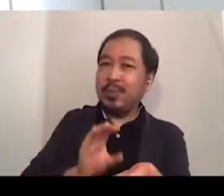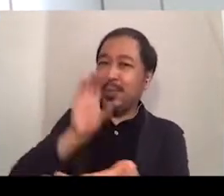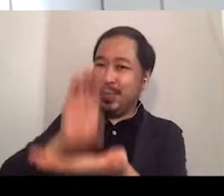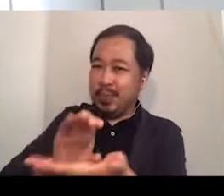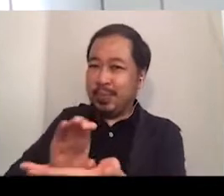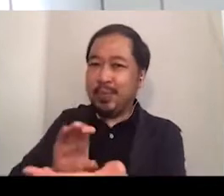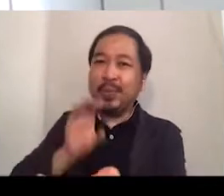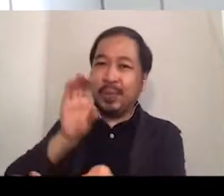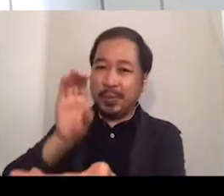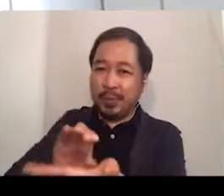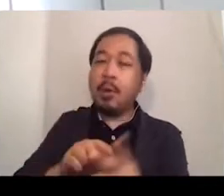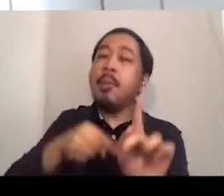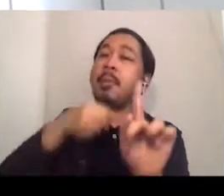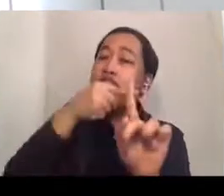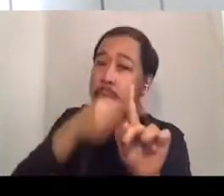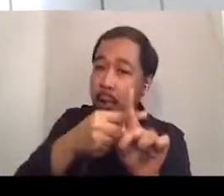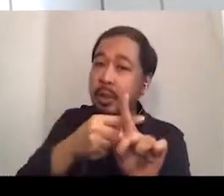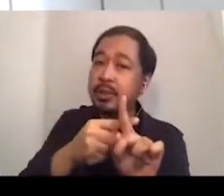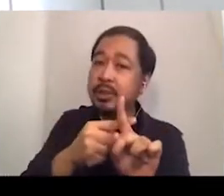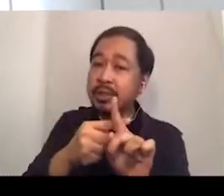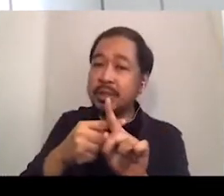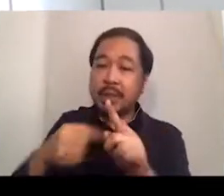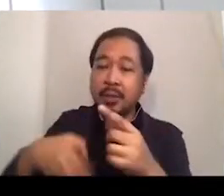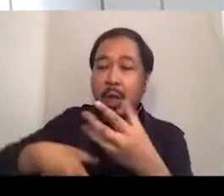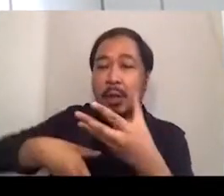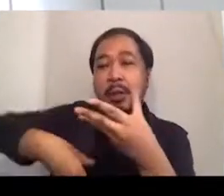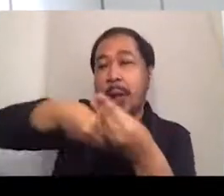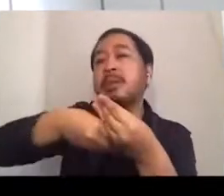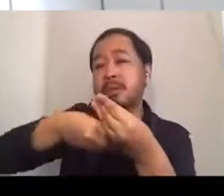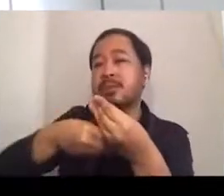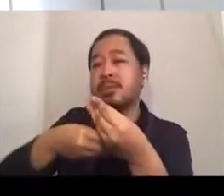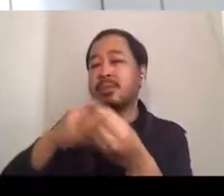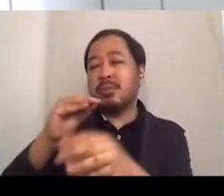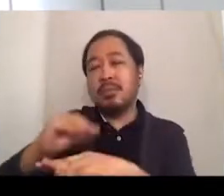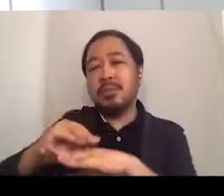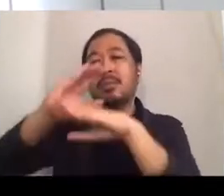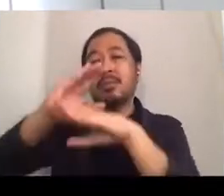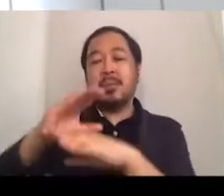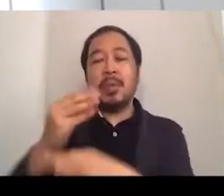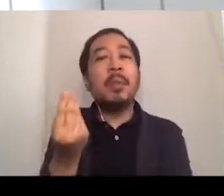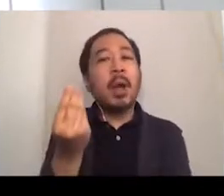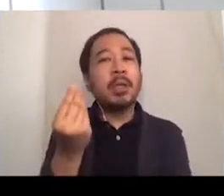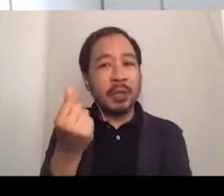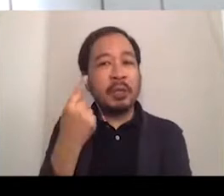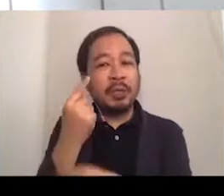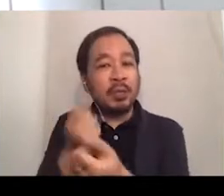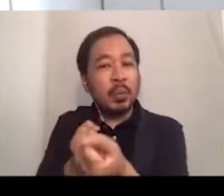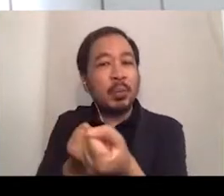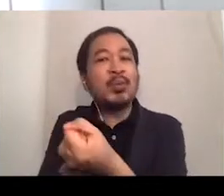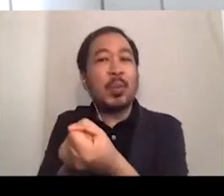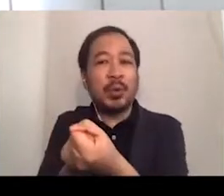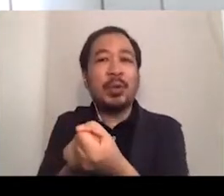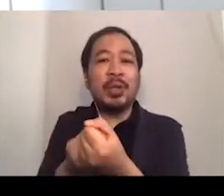So while we need to help those unemployed, the urgent task is to stop the bleeding.